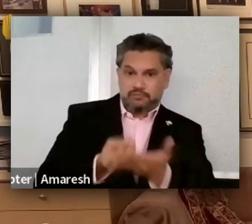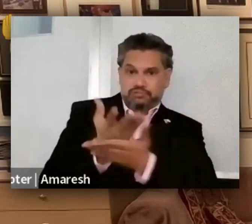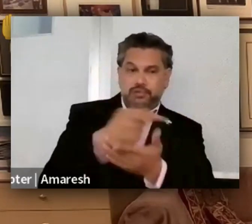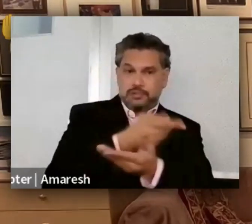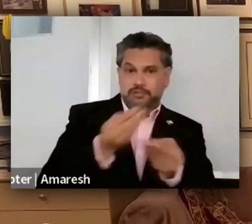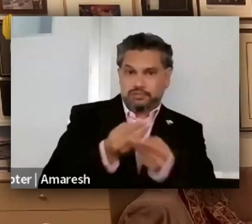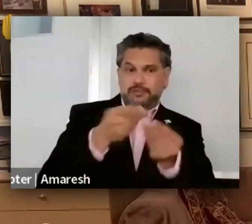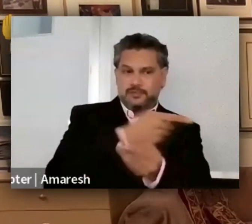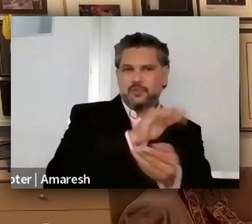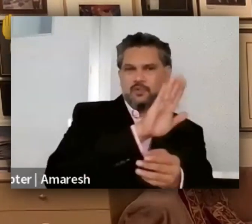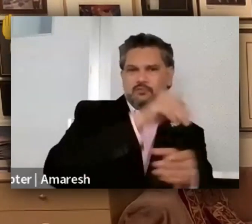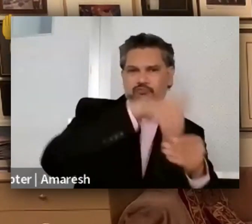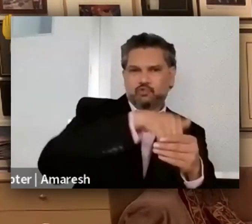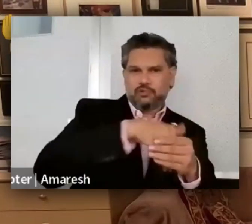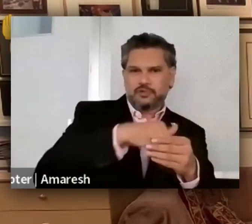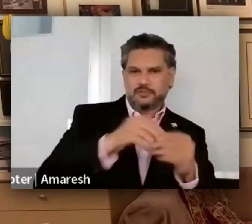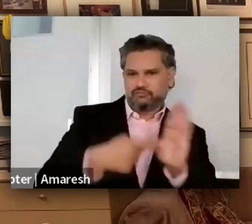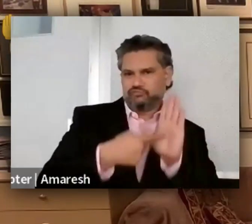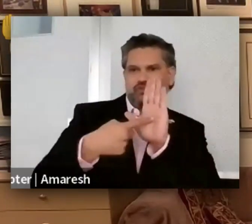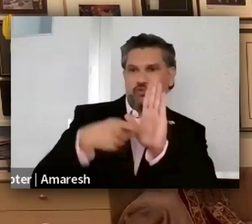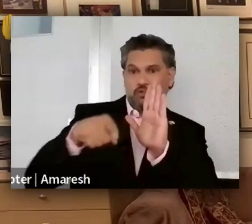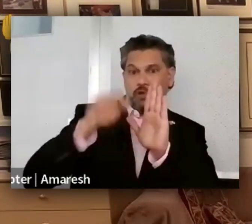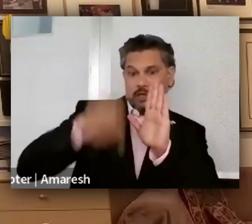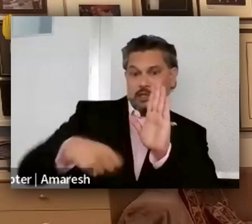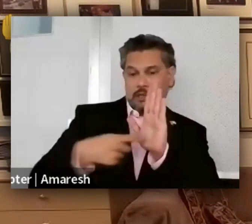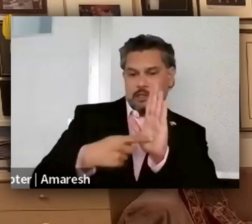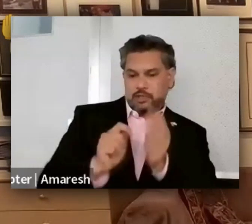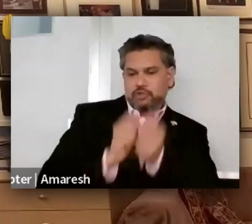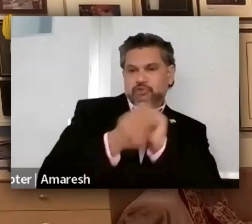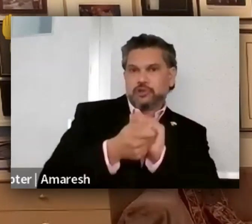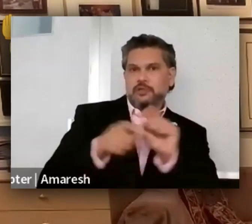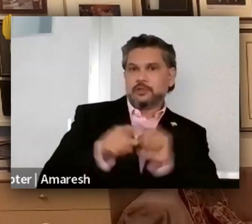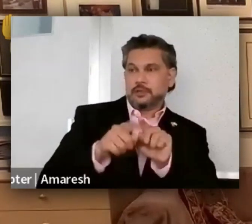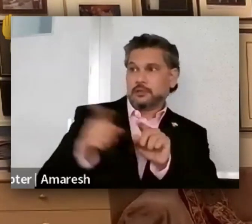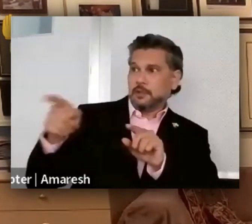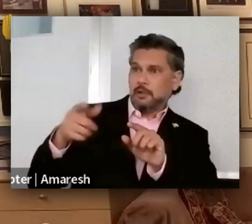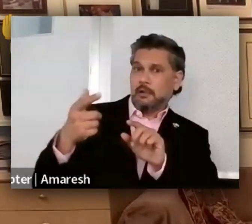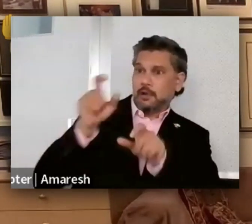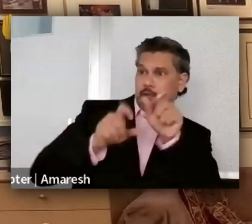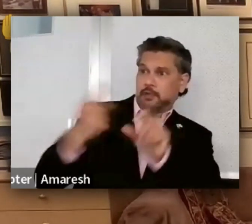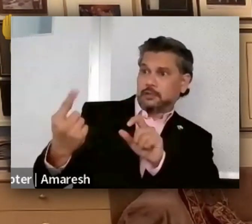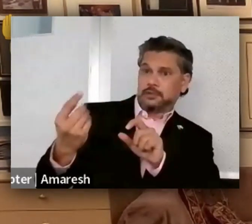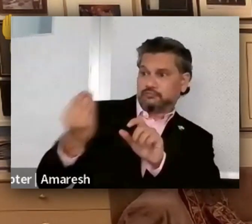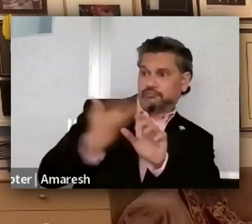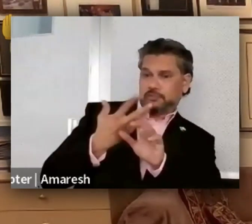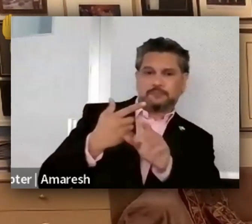presentation of the content that is based on the feedback immediate feedback coming from the user.